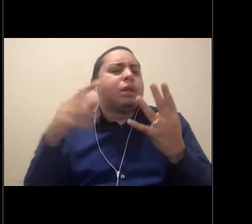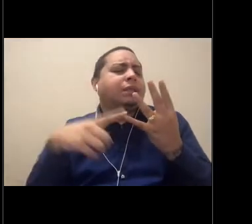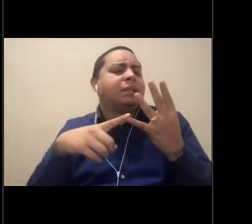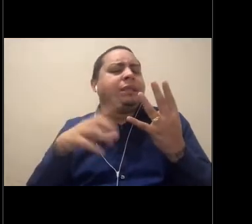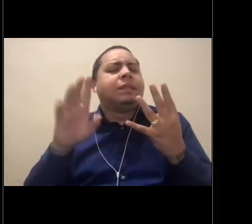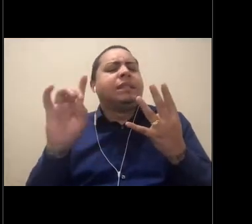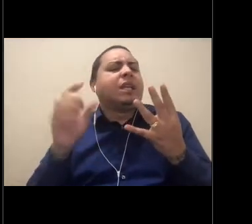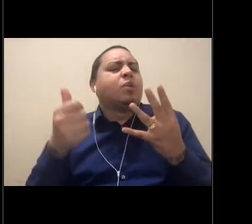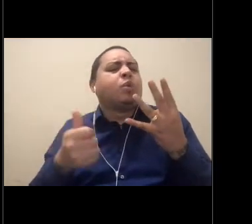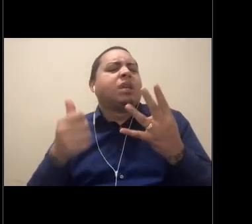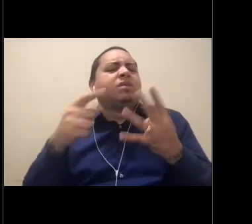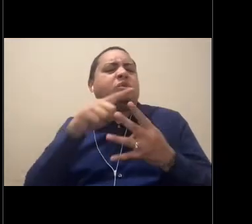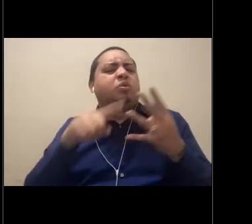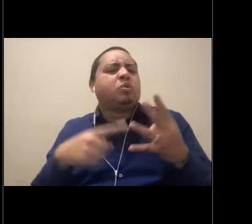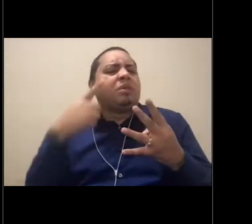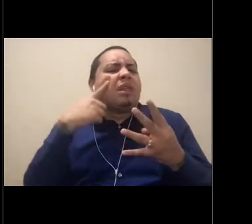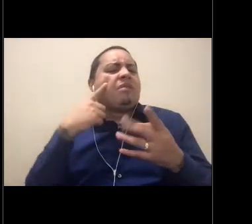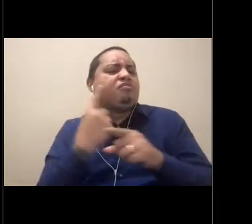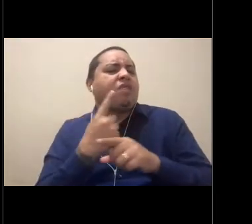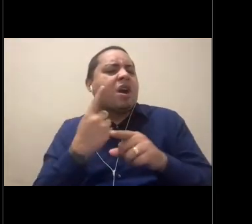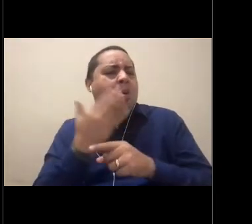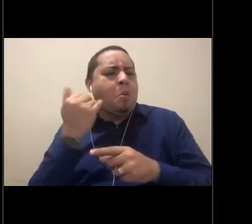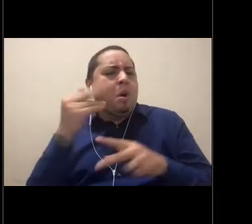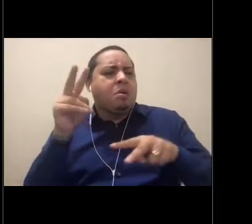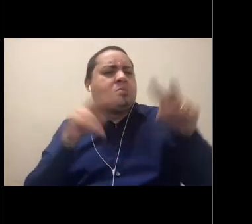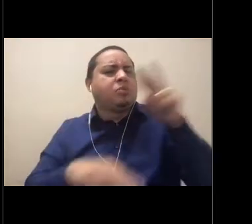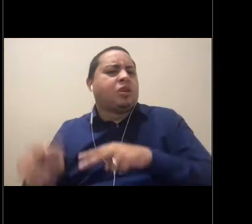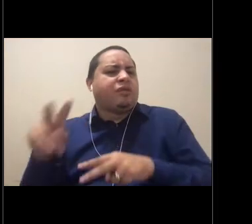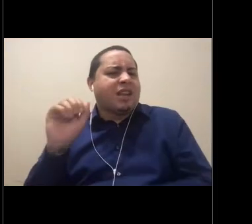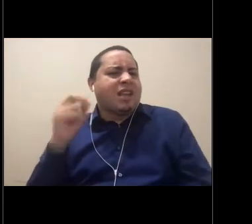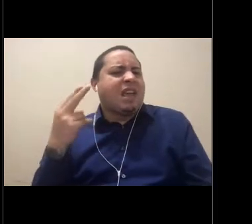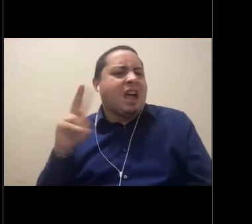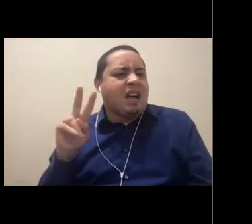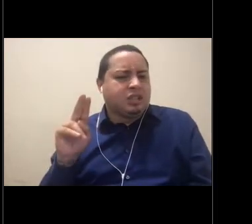[Nicole Bartlett] All right, so right out the gate, we're getting a lot of BS. Audrey says "D."